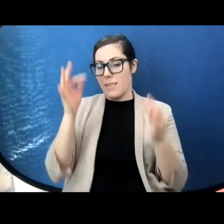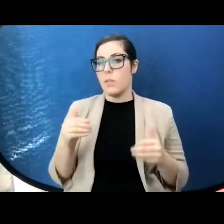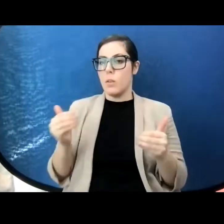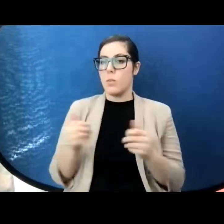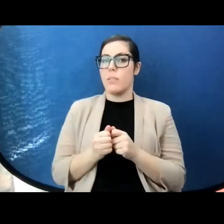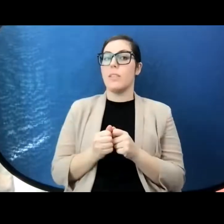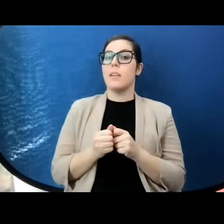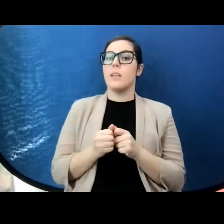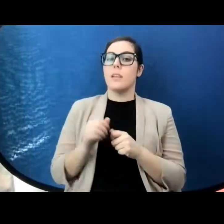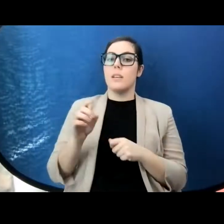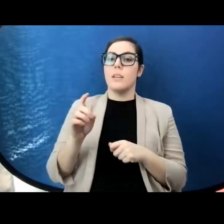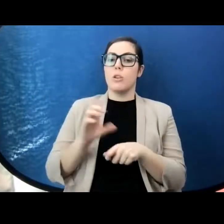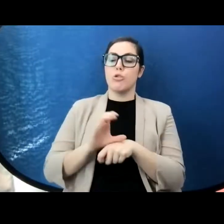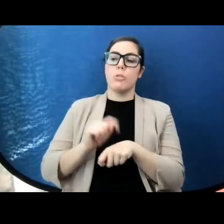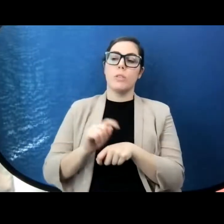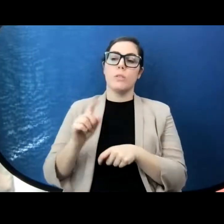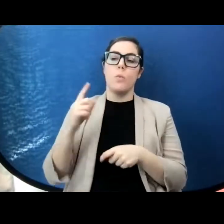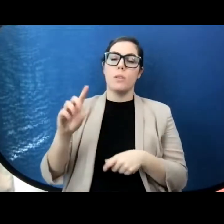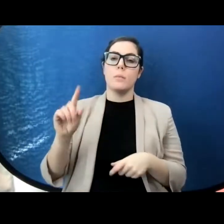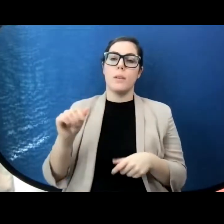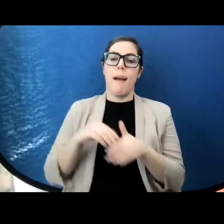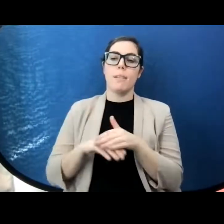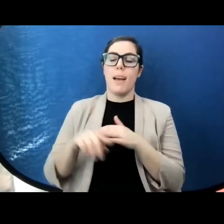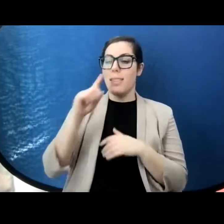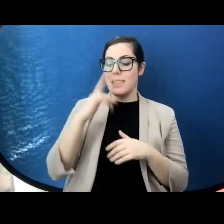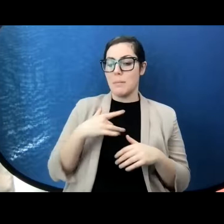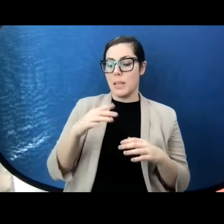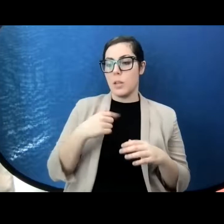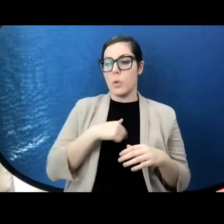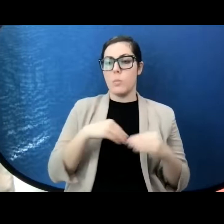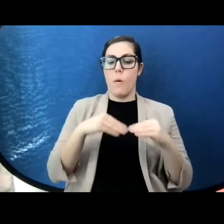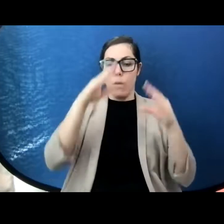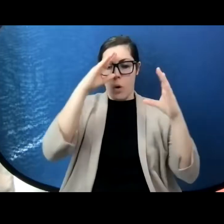issues. I think that our consulting, we do tend to center more around disability access though